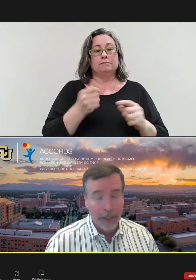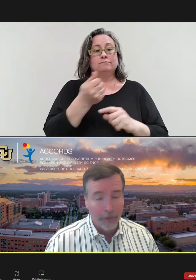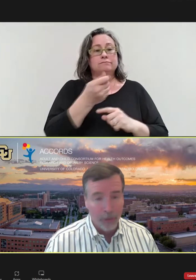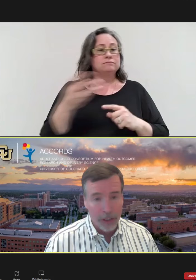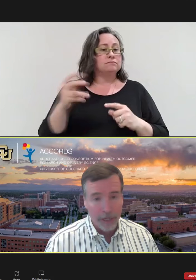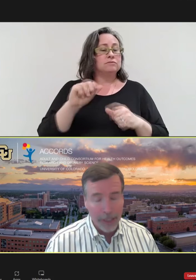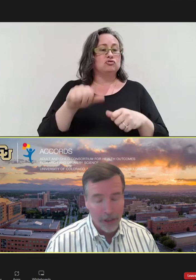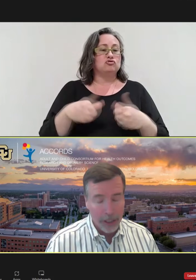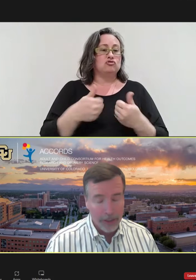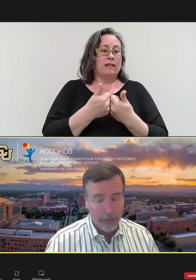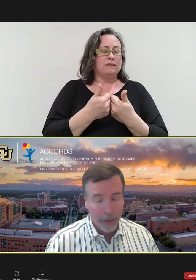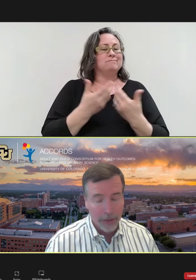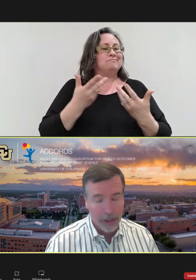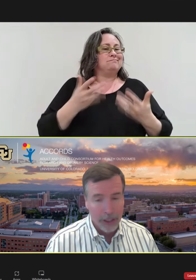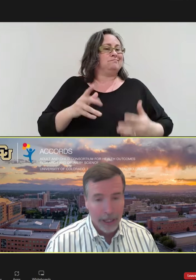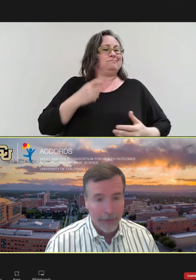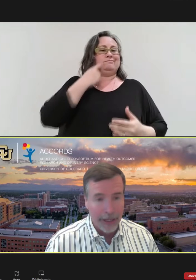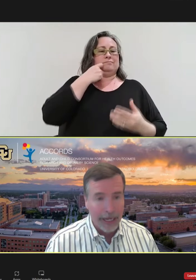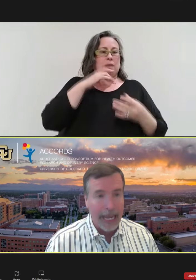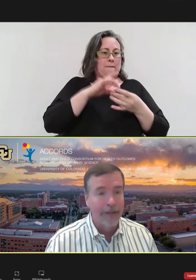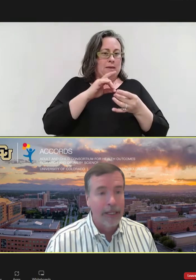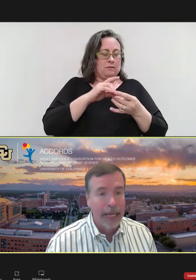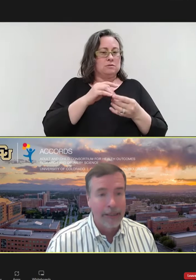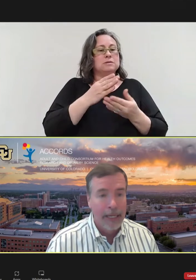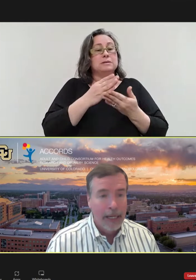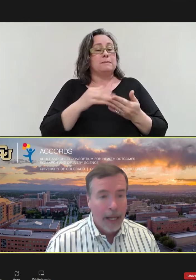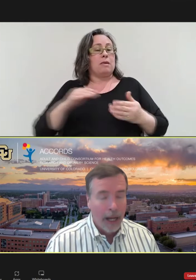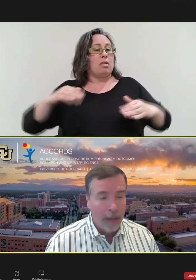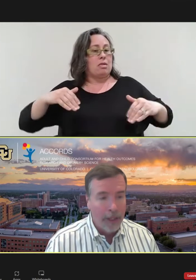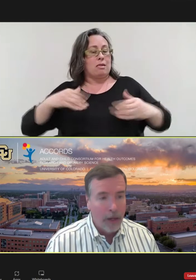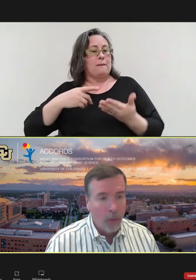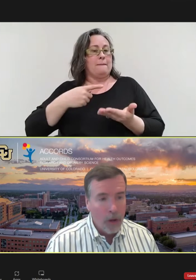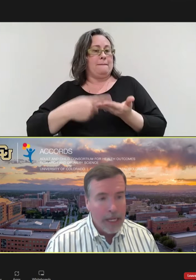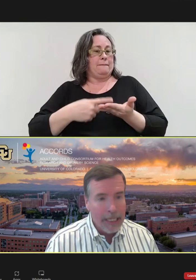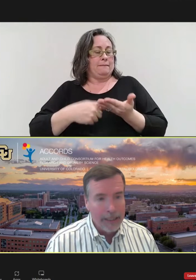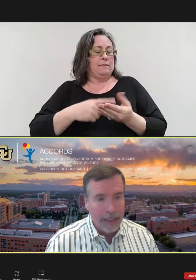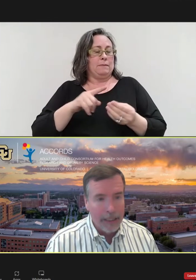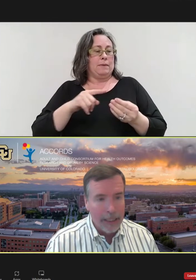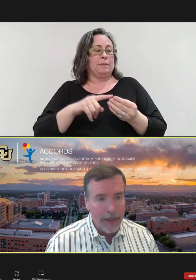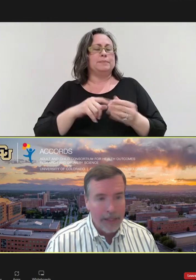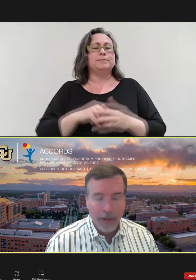some of which I've mentioned and some others that I haven't yet. You know, one is that things are a